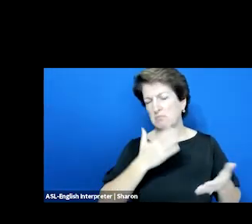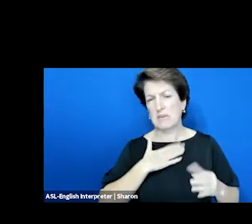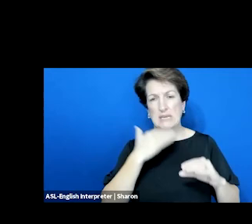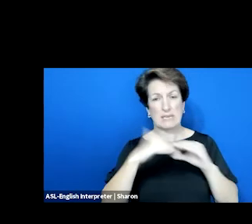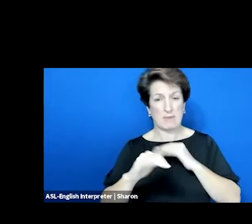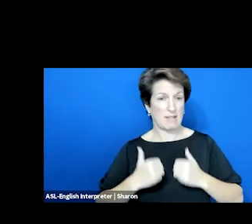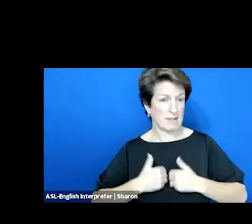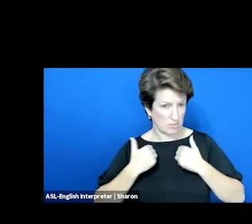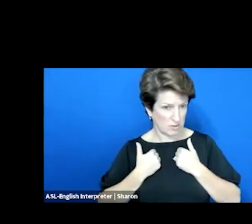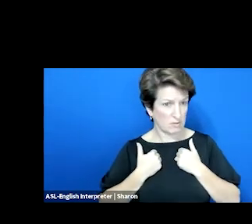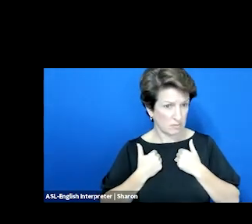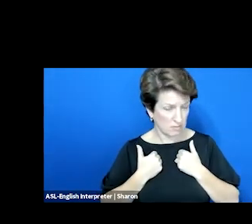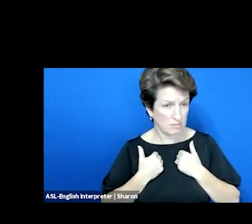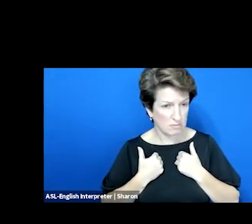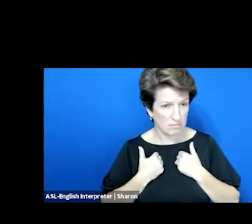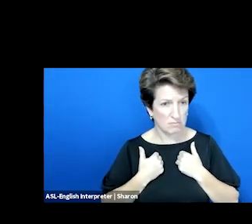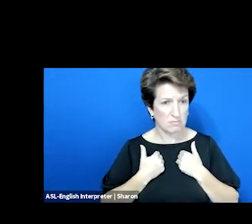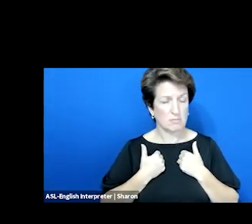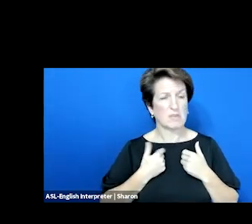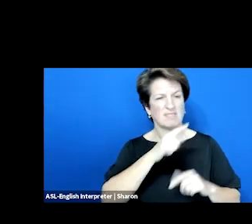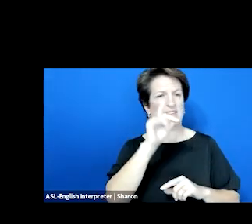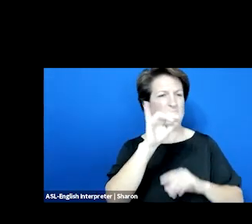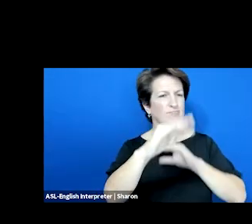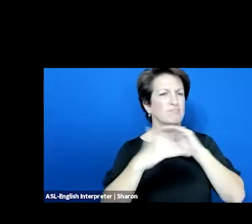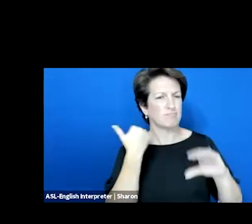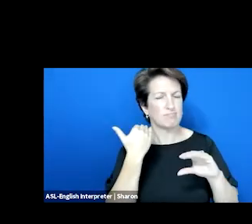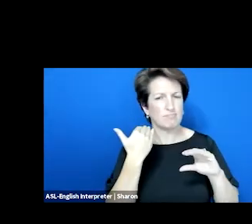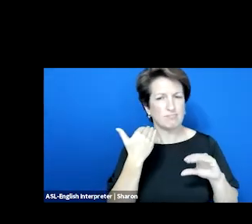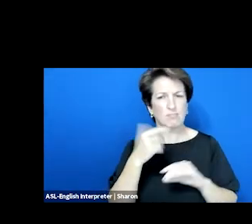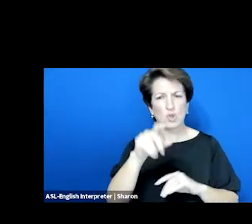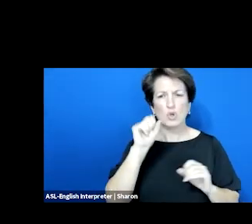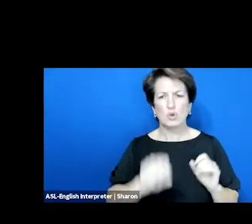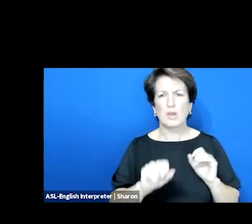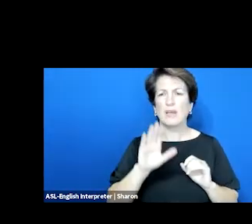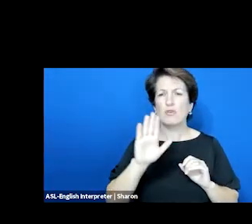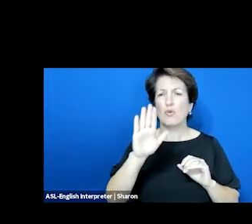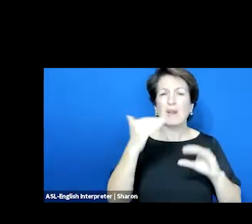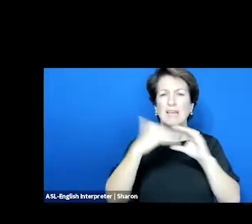That's the one you received when you got your initial or your second vaccine